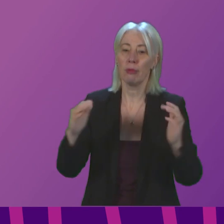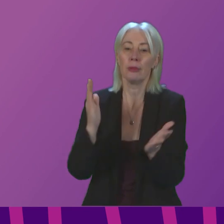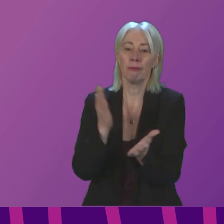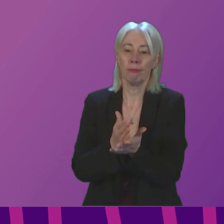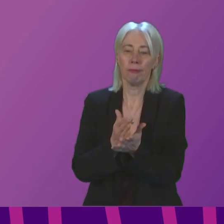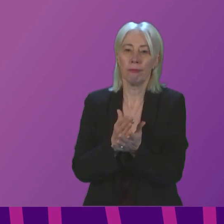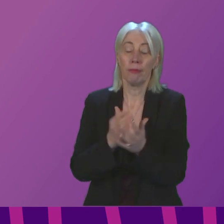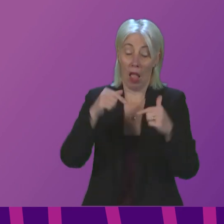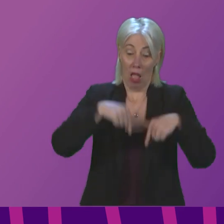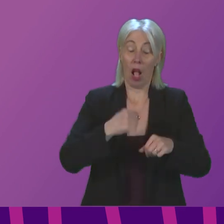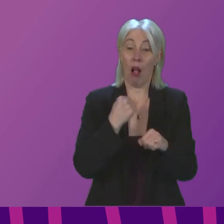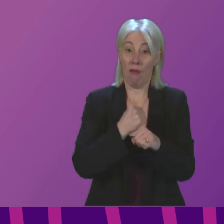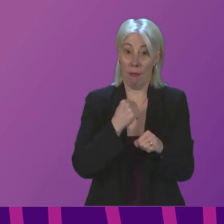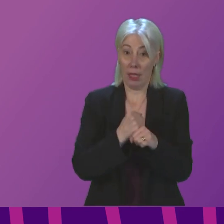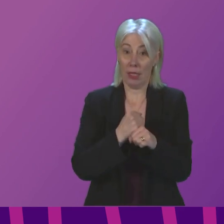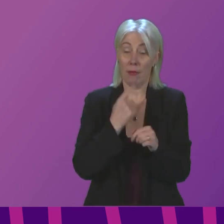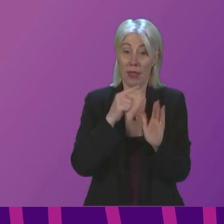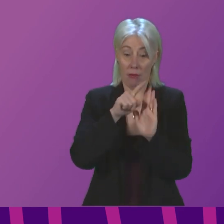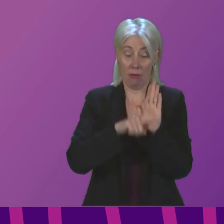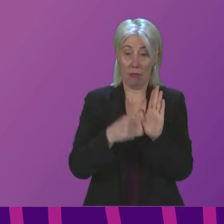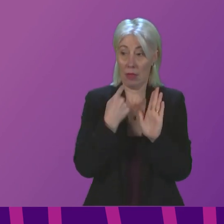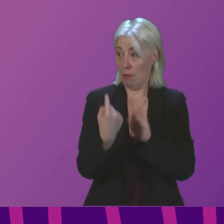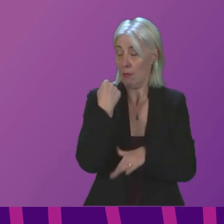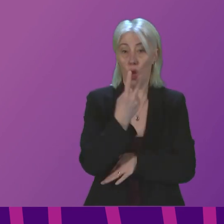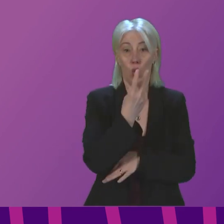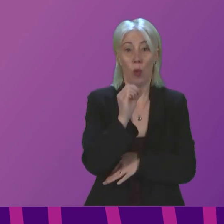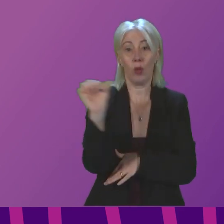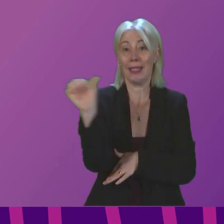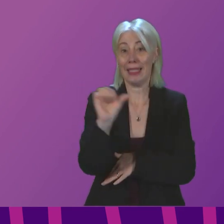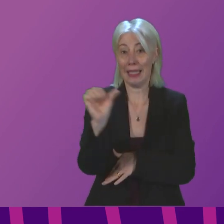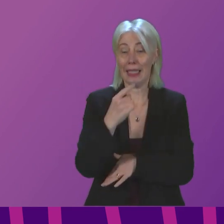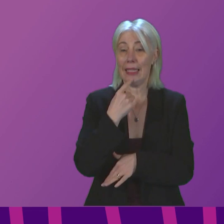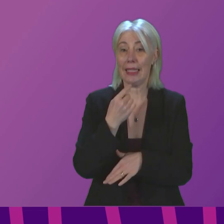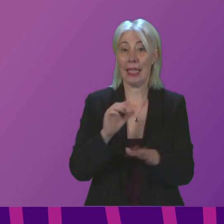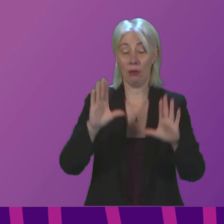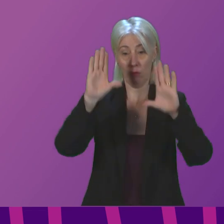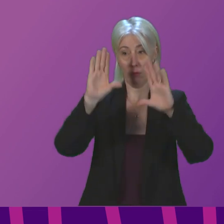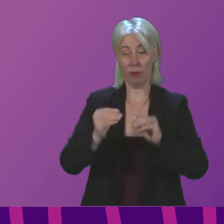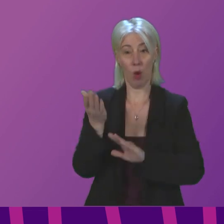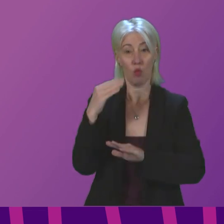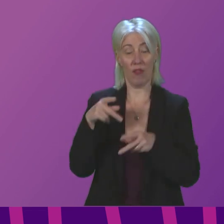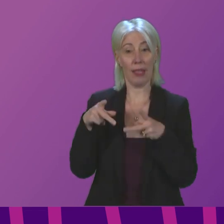Parliament. Back in 2015, the Government legislated to end the previous system of automatic early